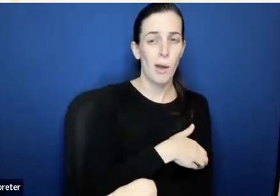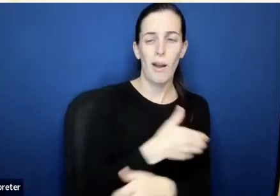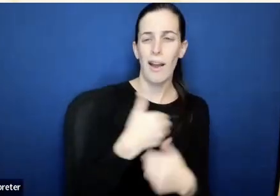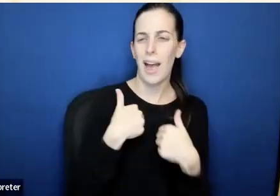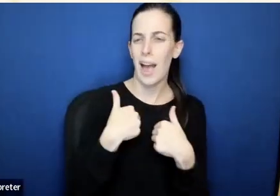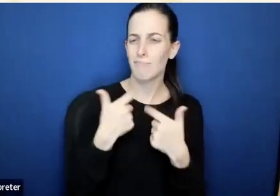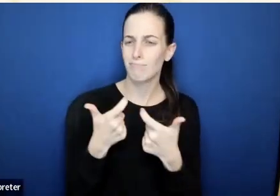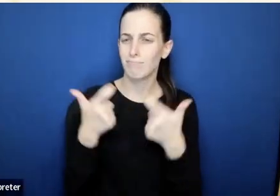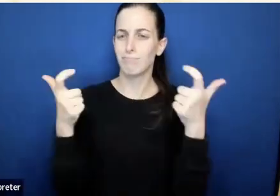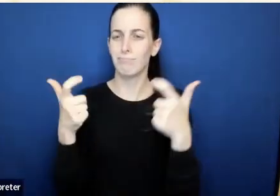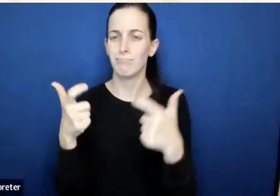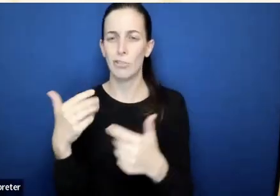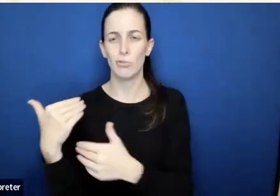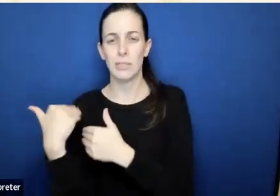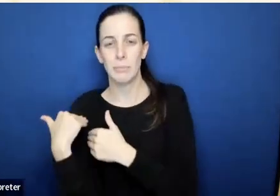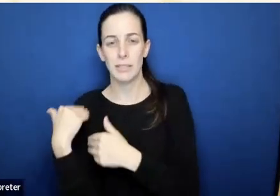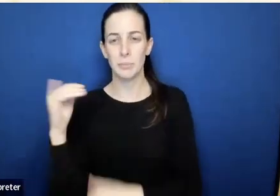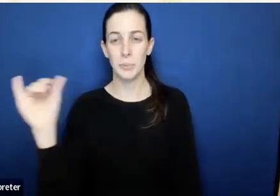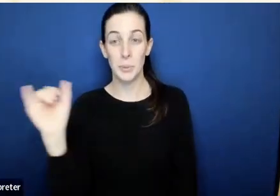This is also applicable in cases where we use ARIA.